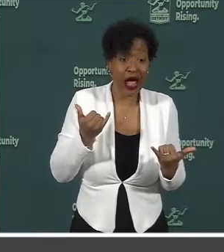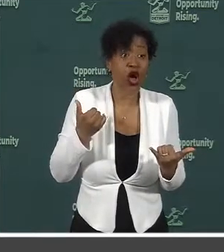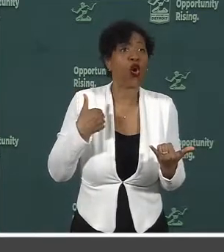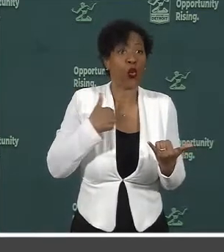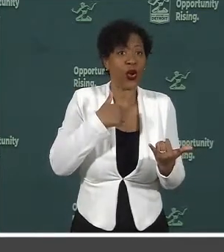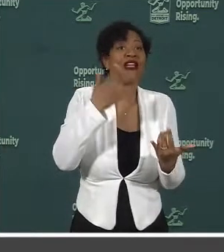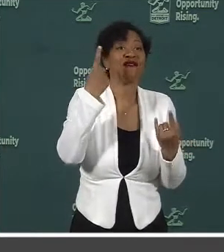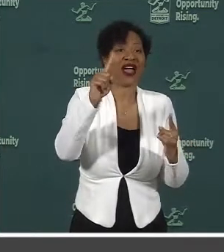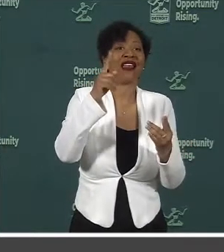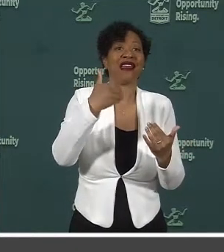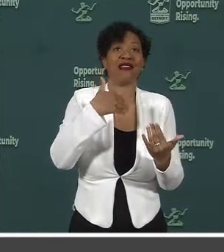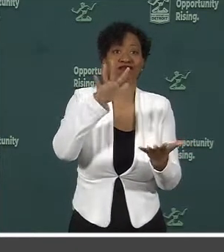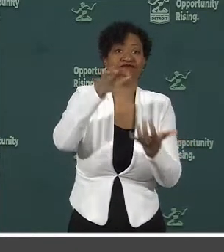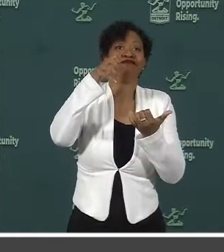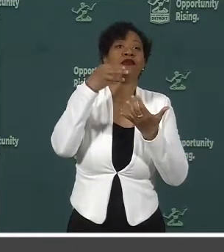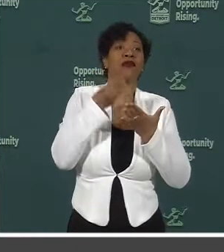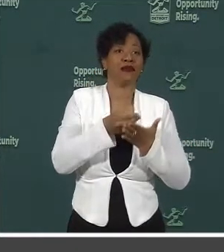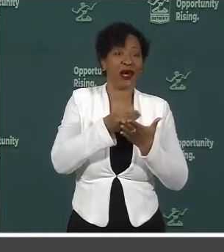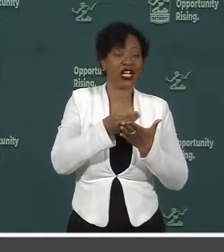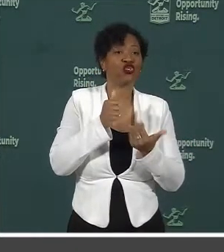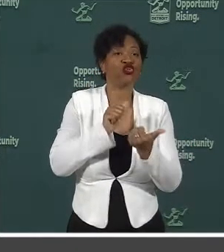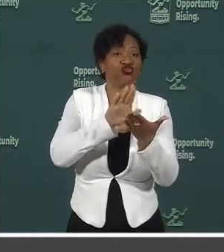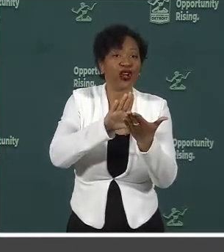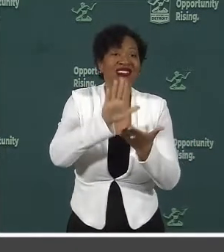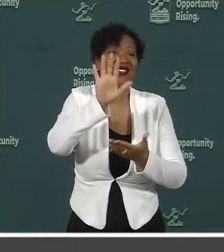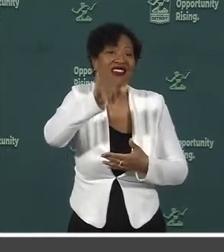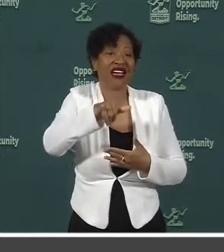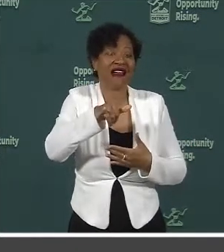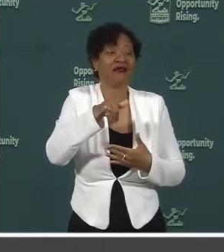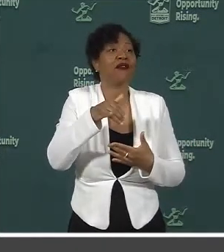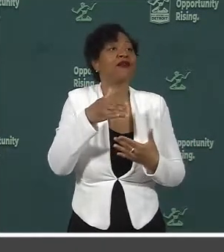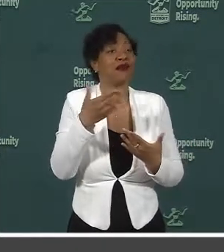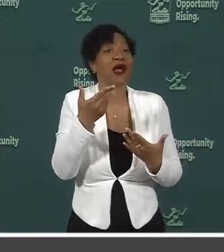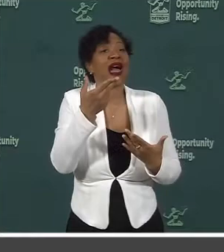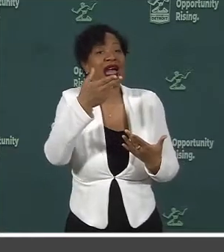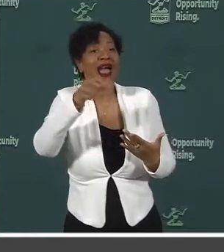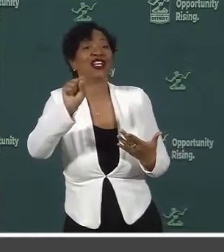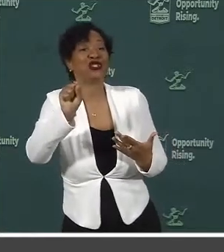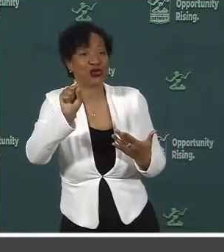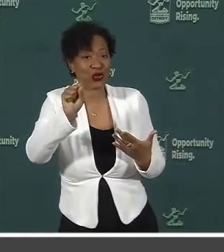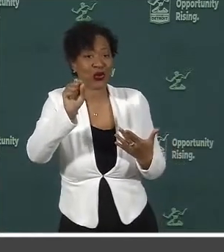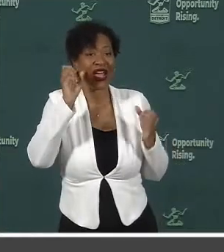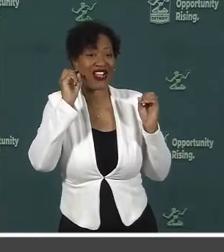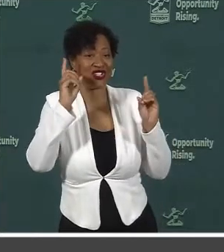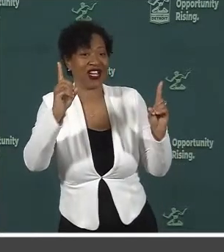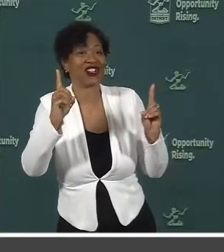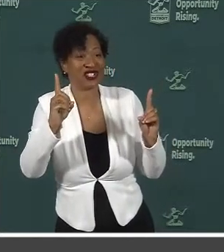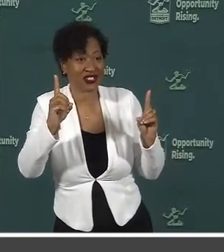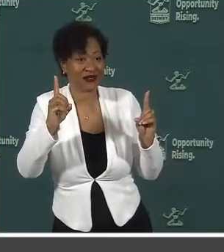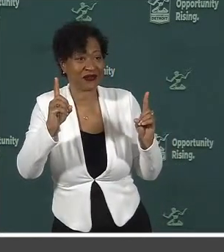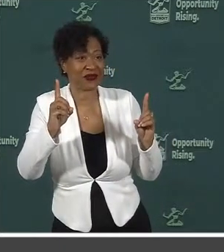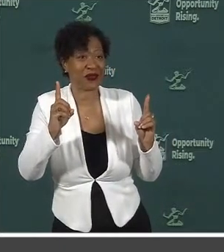MASSIVE SCALE UNTIL NOW BECAUSE WE HAVE A FRIEND BY THE NAME OF